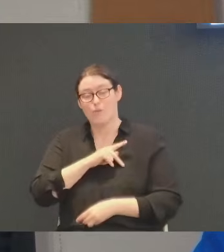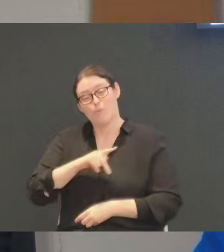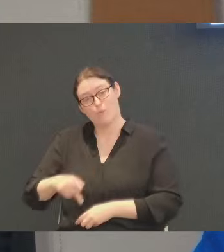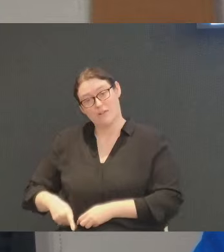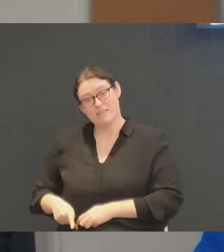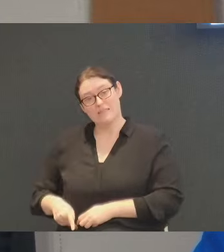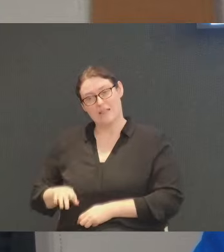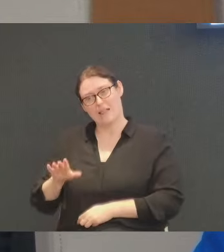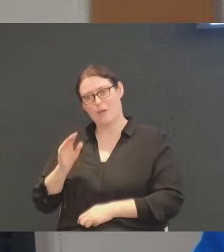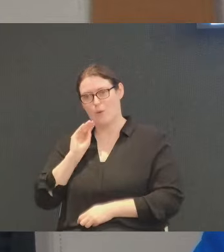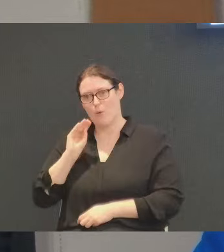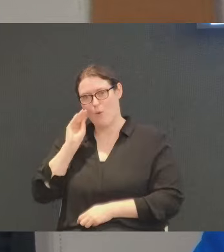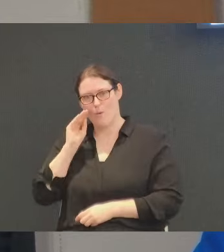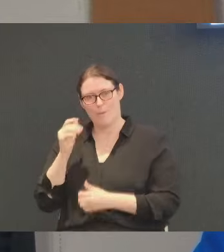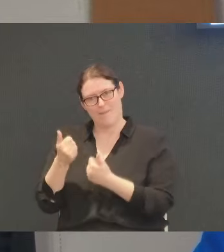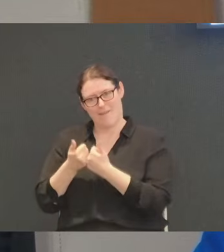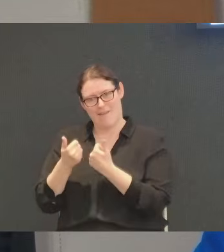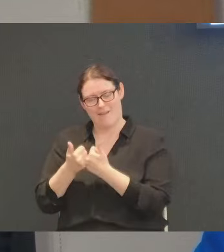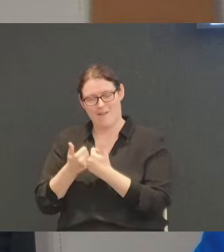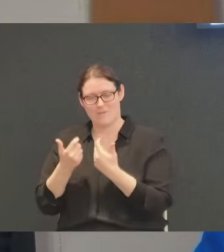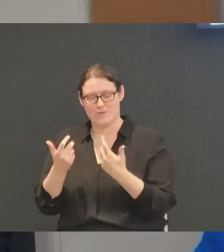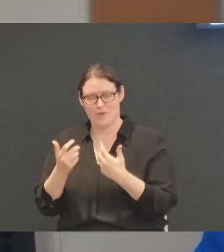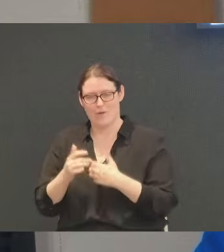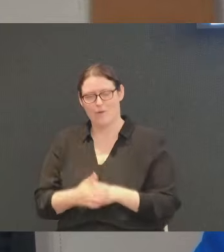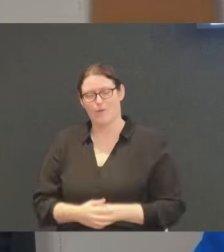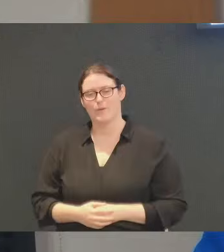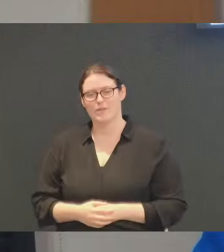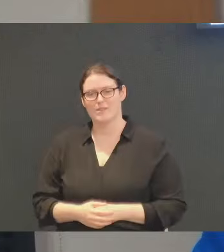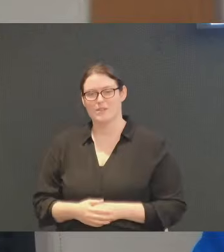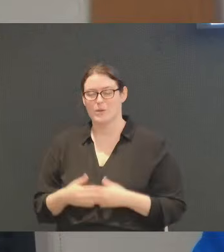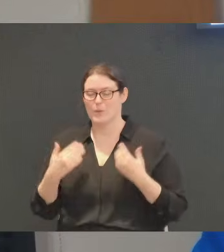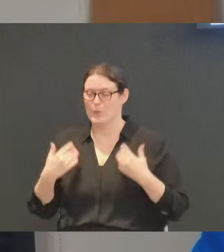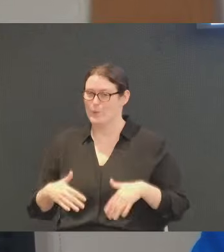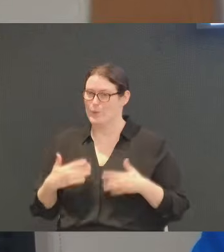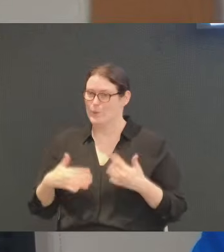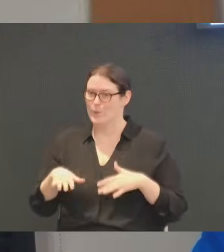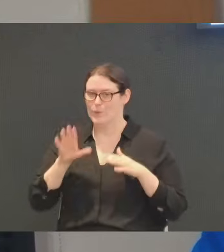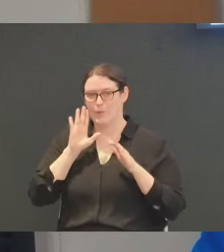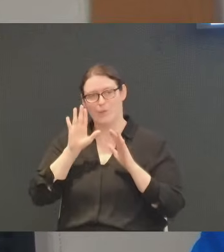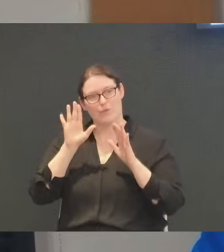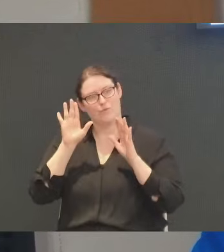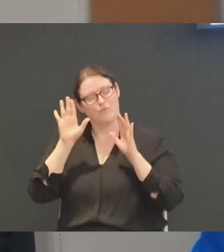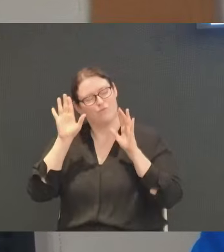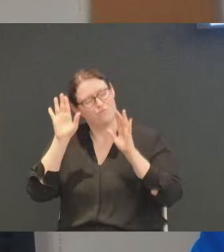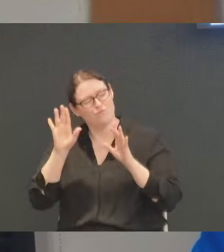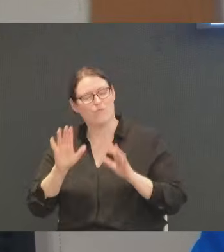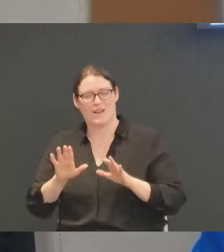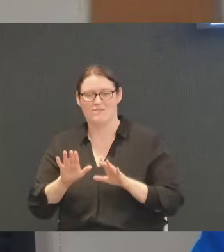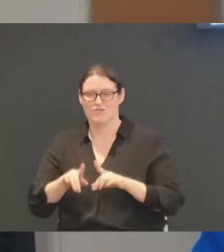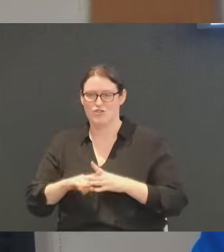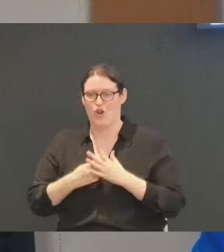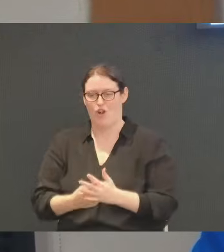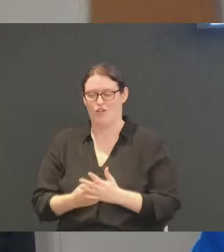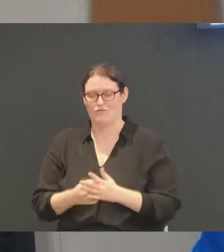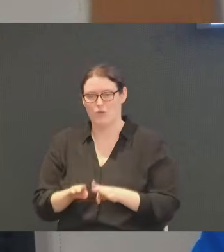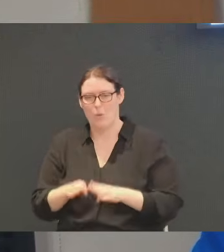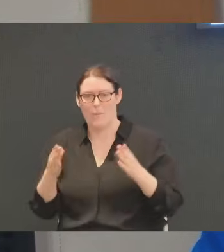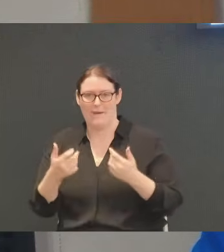their home game. So, man, this will be a great great opener. So, just wanted to to highlight